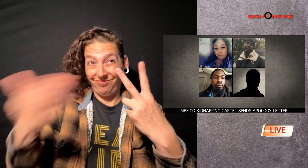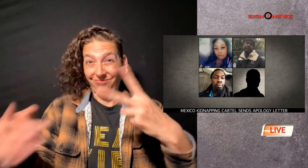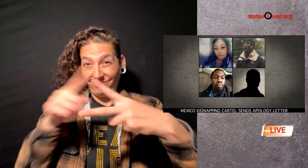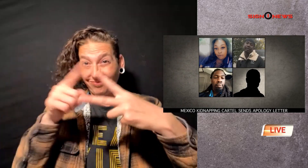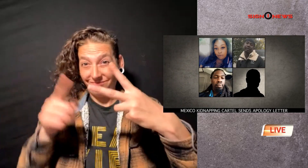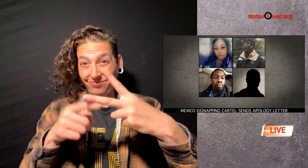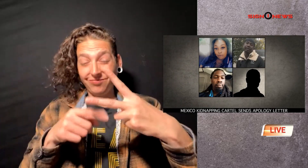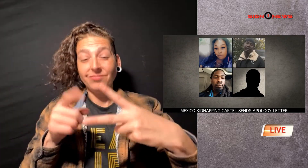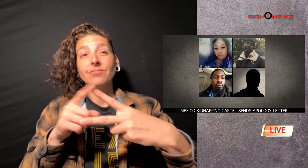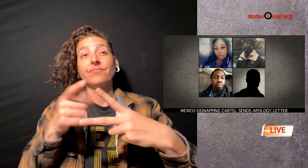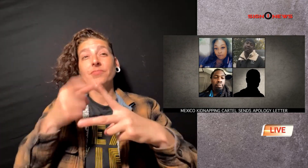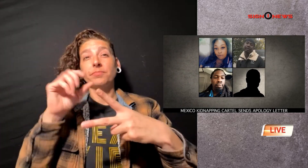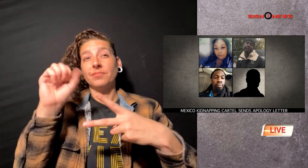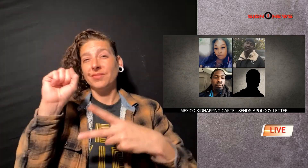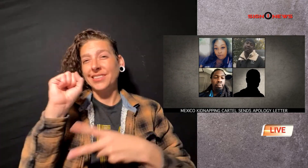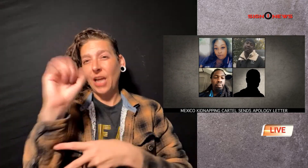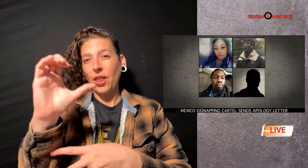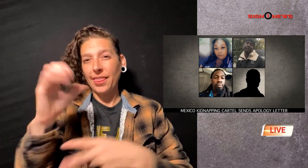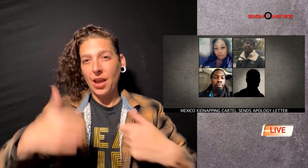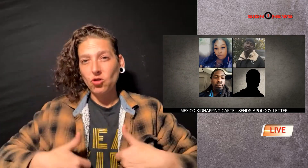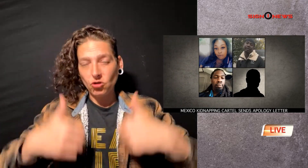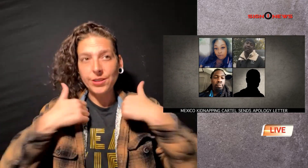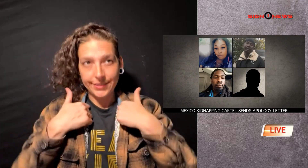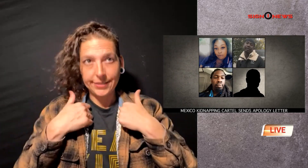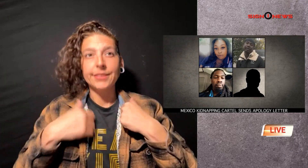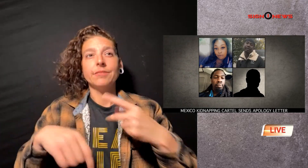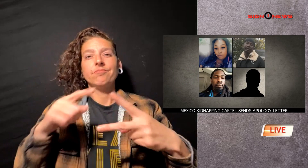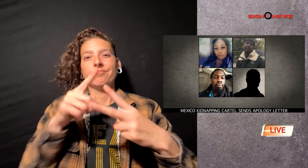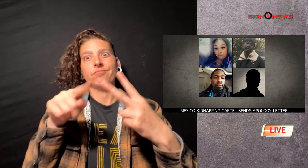the bodies of the two South Carolina residents who were killed